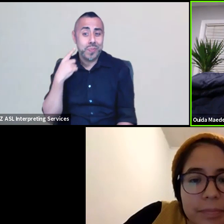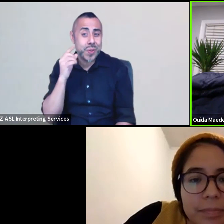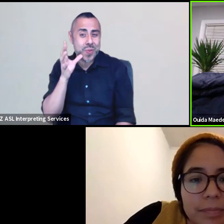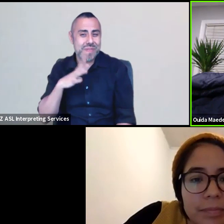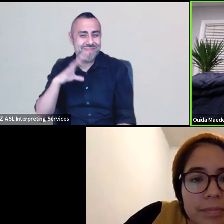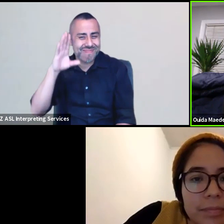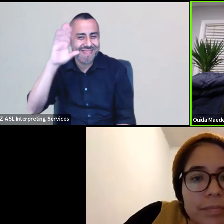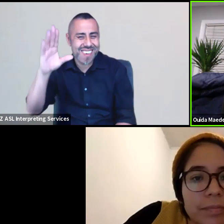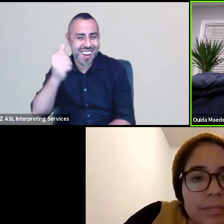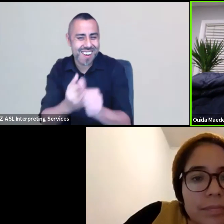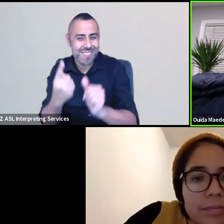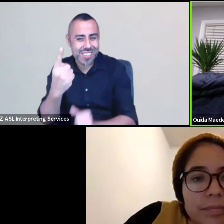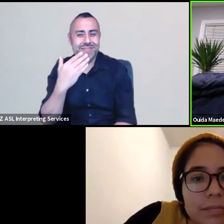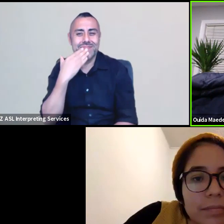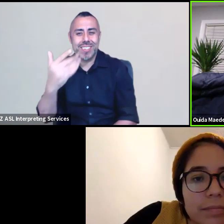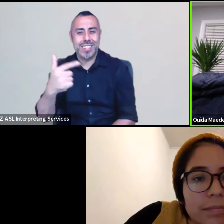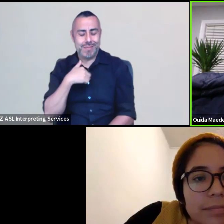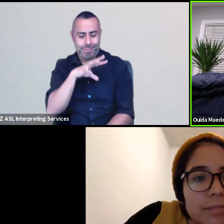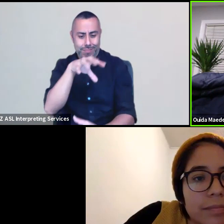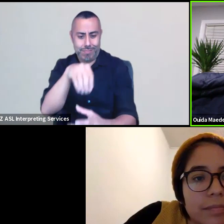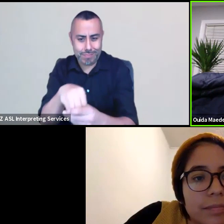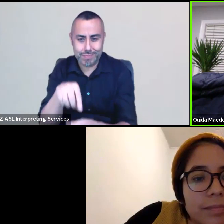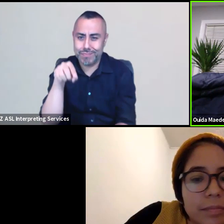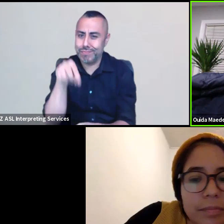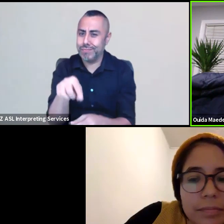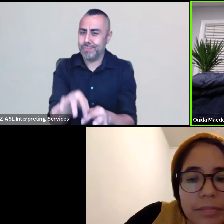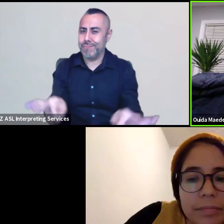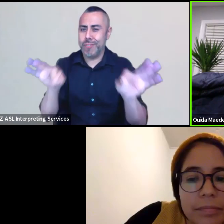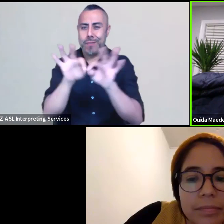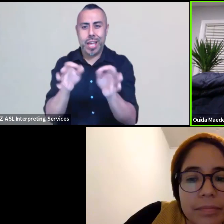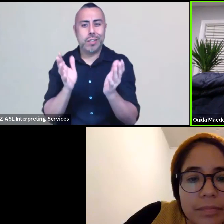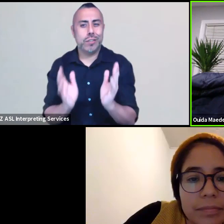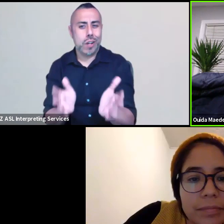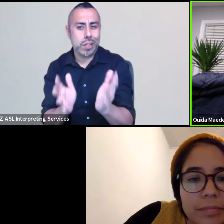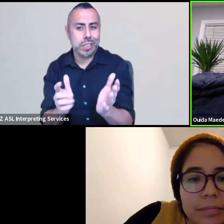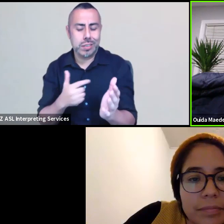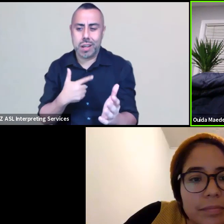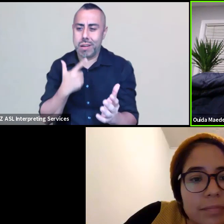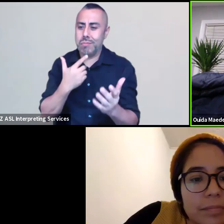Thank you for including me in this vital conversation. I'm grateful for the opportunity to share